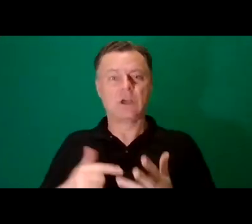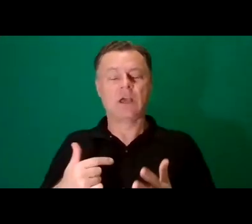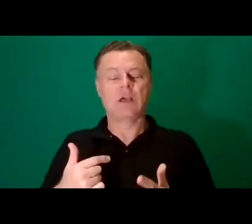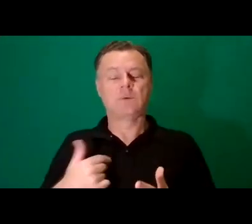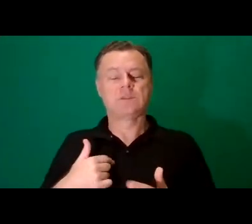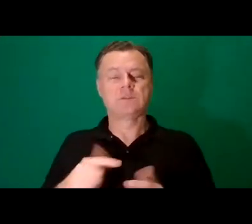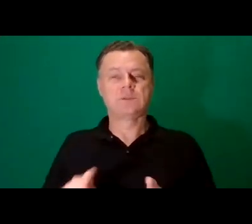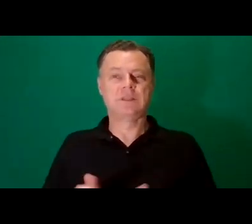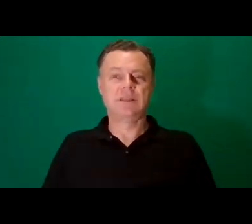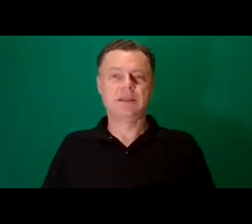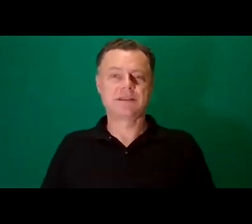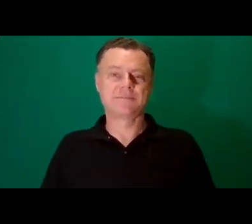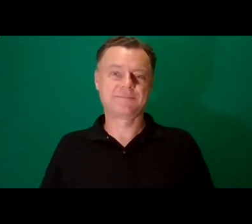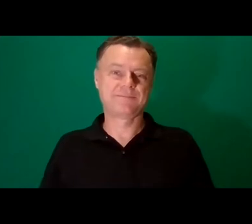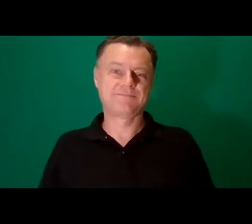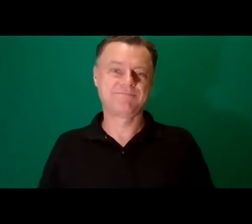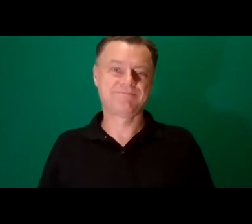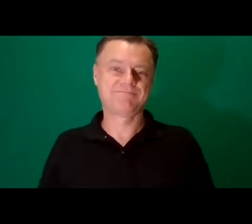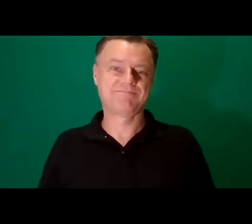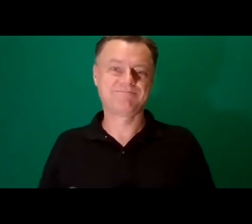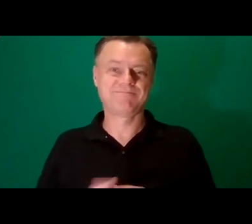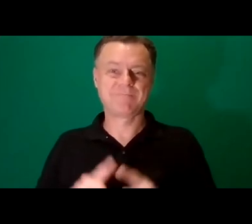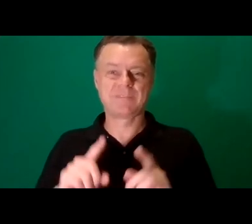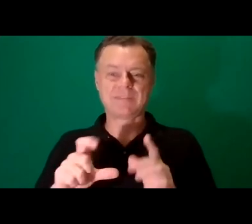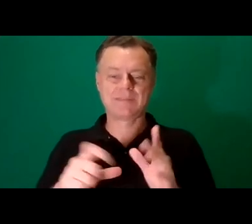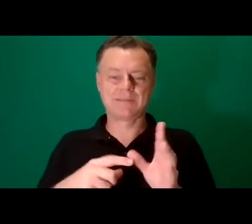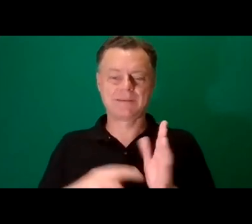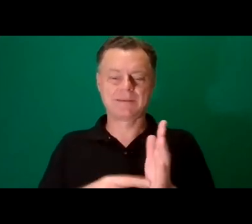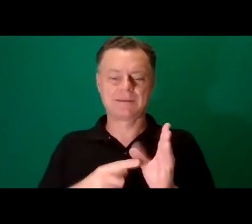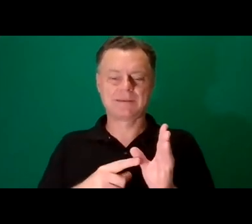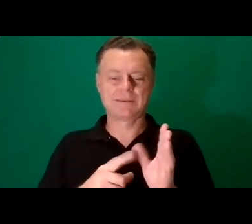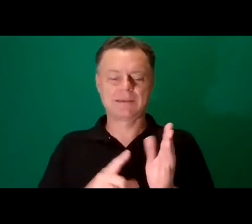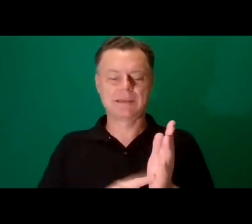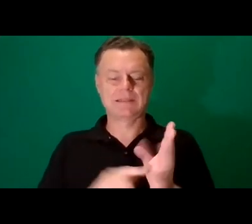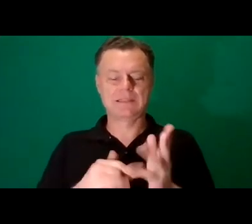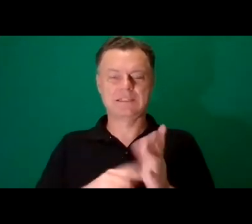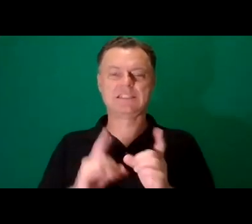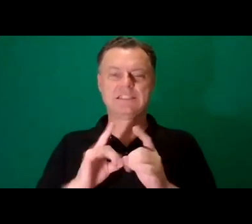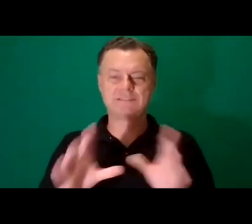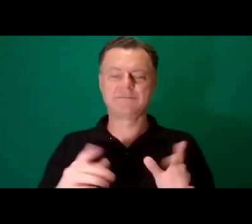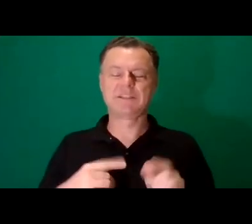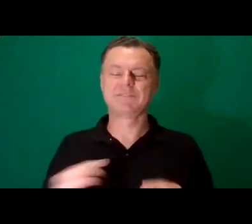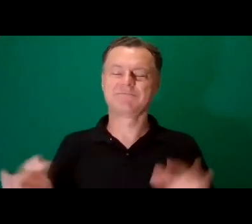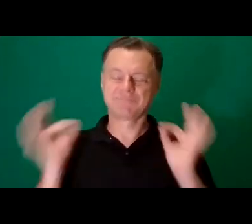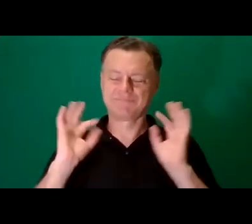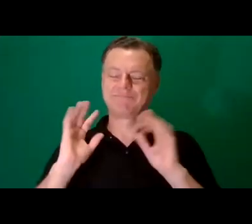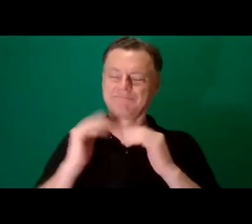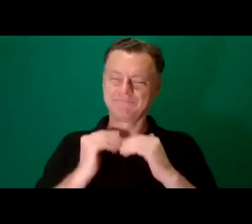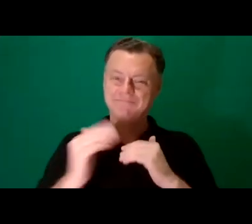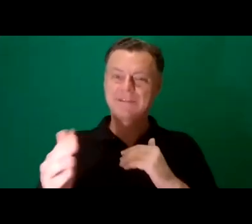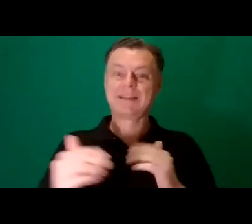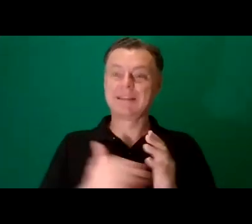the kind of catalyst for me wearing hearing aids. And now the idea of not wearing them